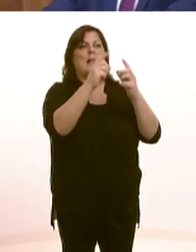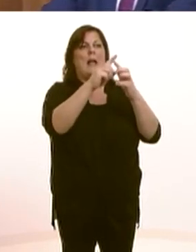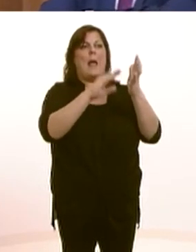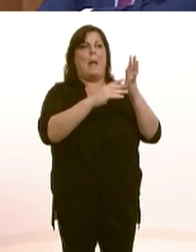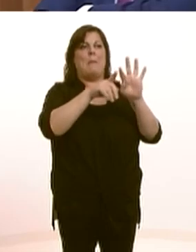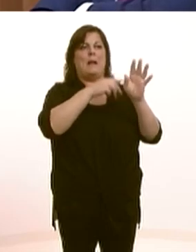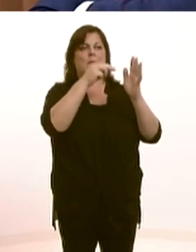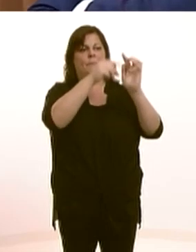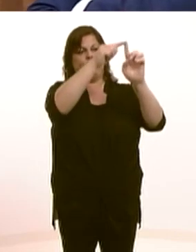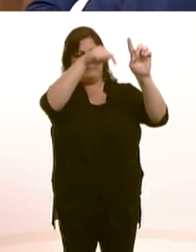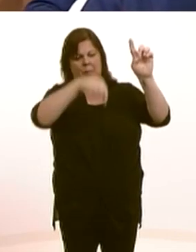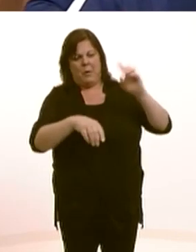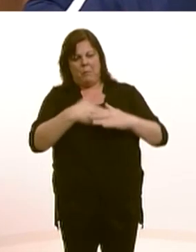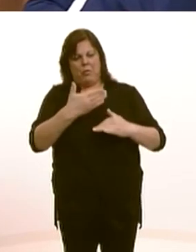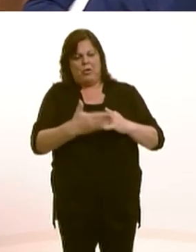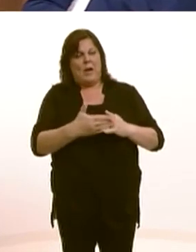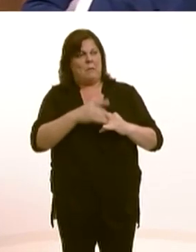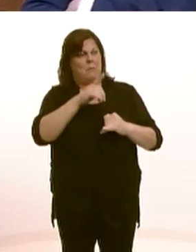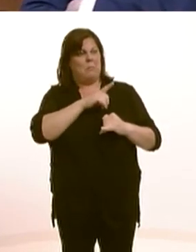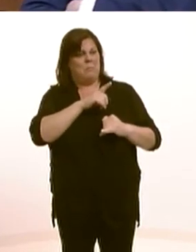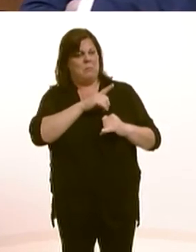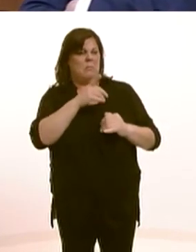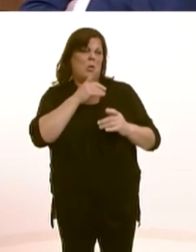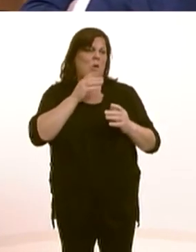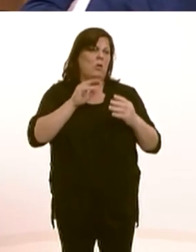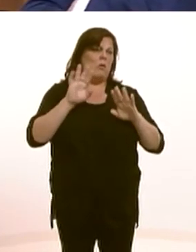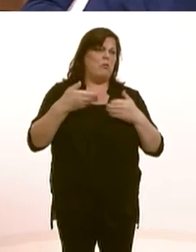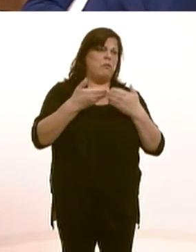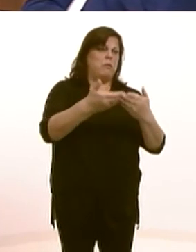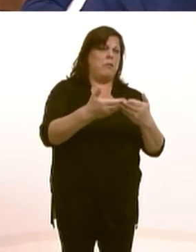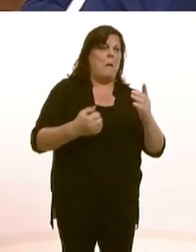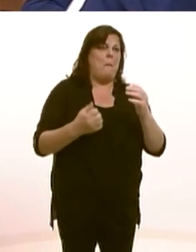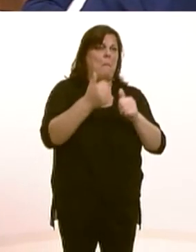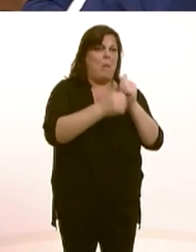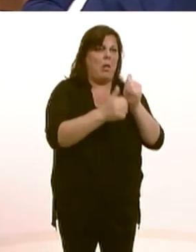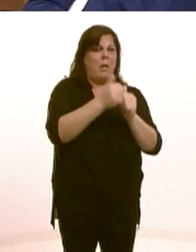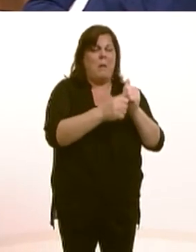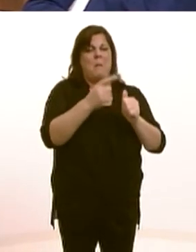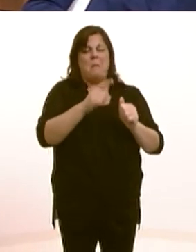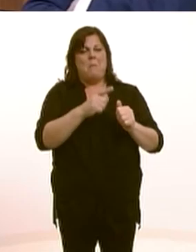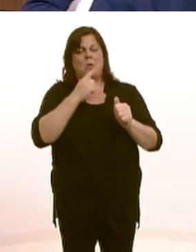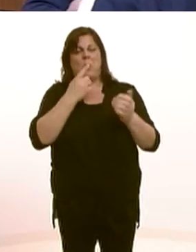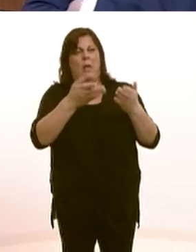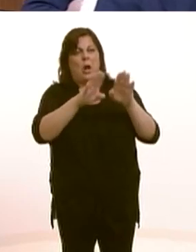In an act of utter stupidity, the line was taken up very, very quickly. And, of course, that presents a problem.